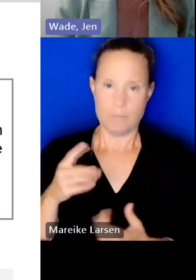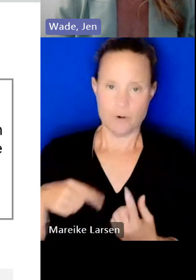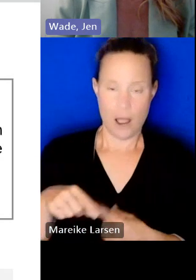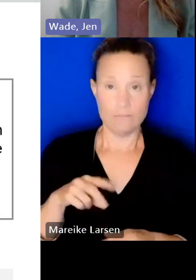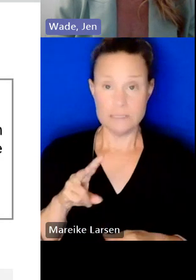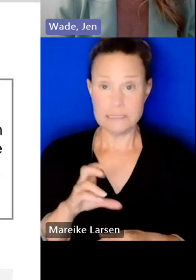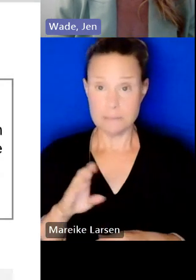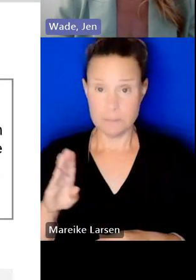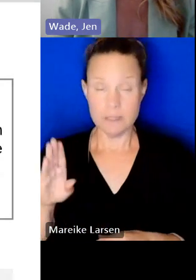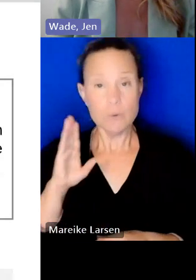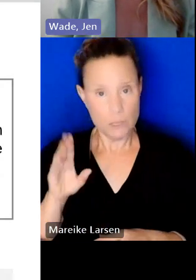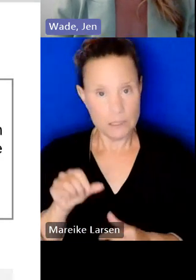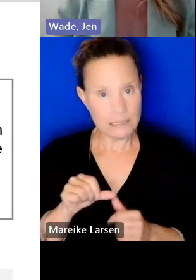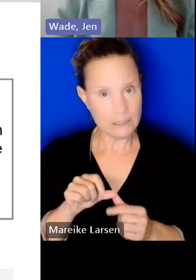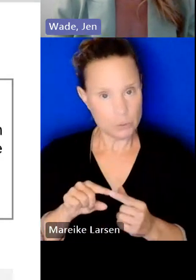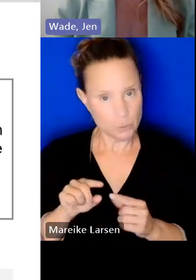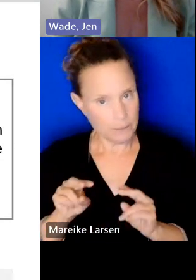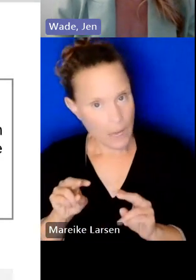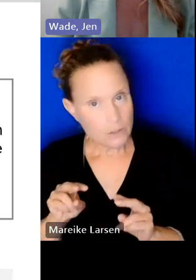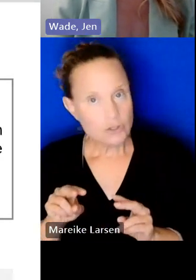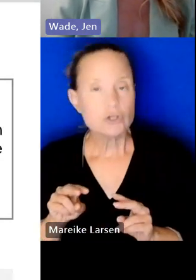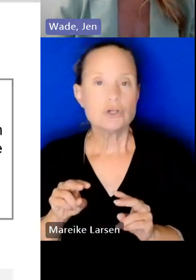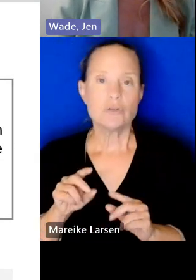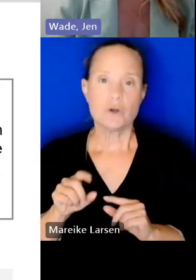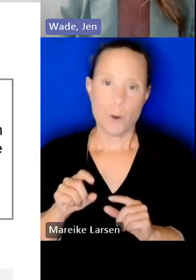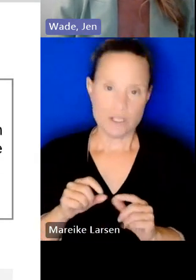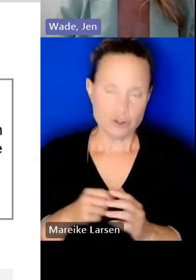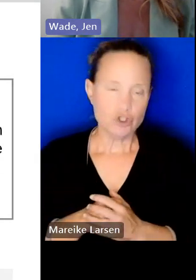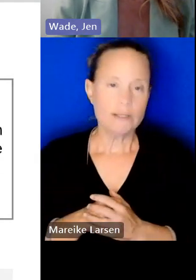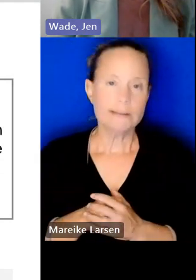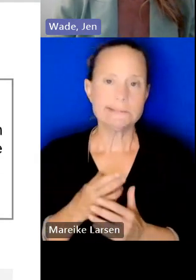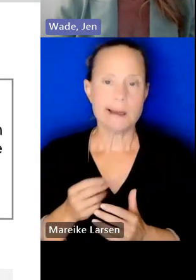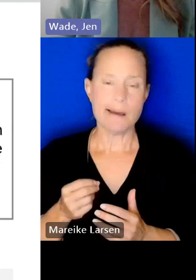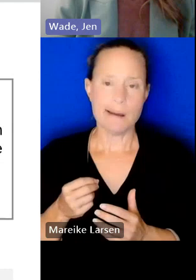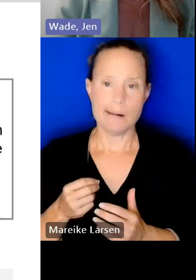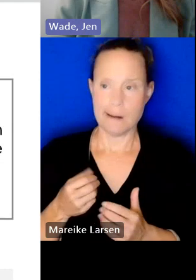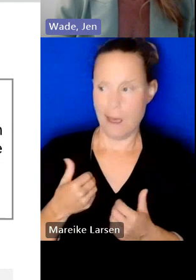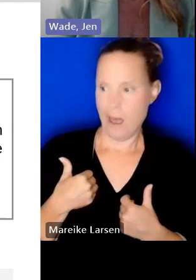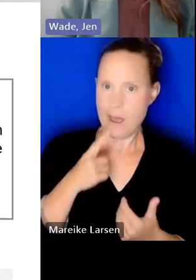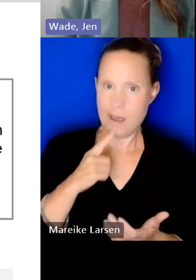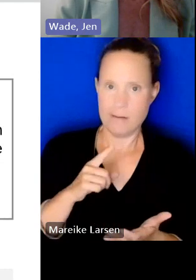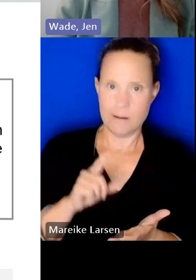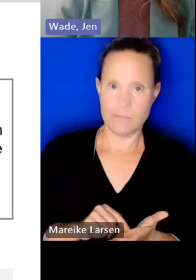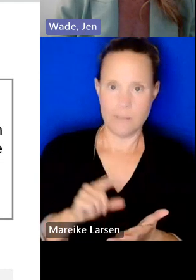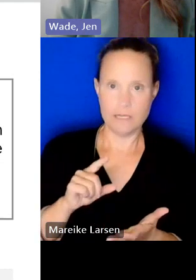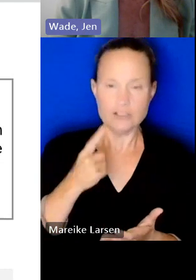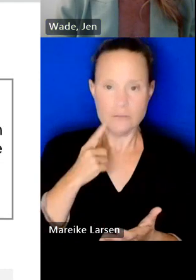Vcbb will continue to monitor those questions and have publications for the FAQ for responses.